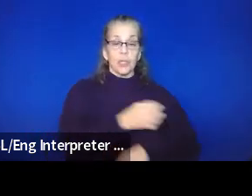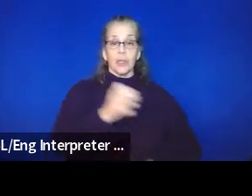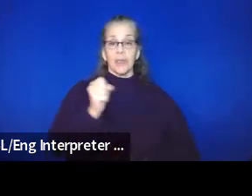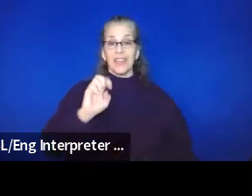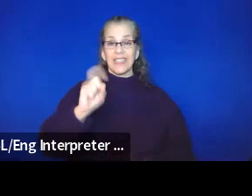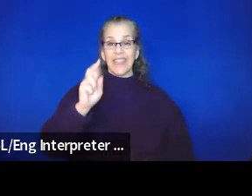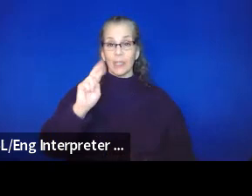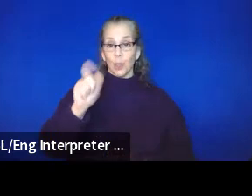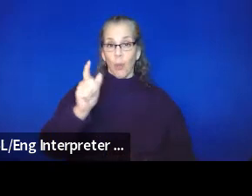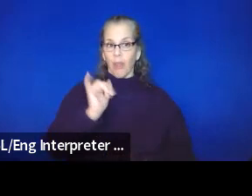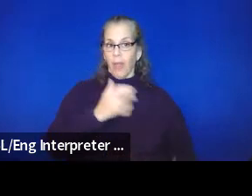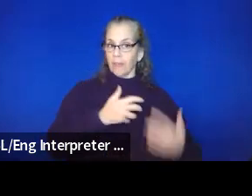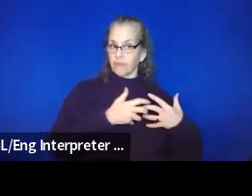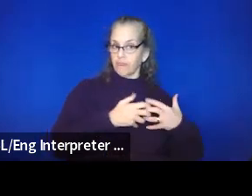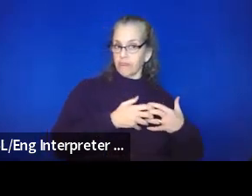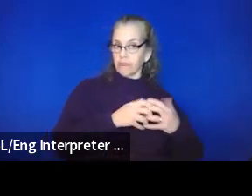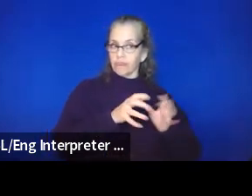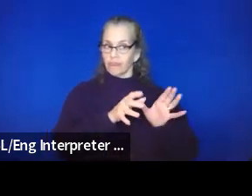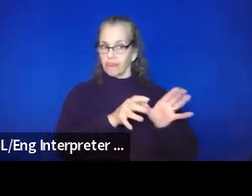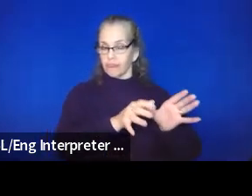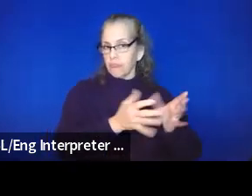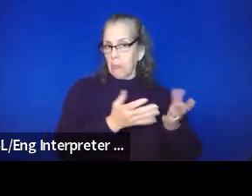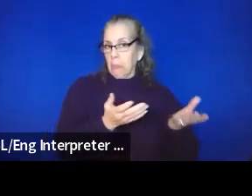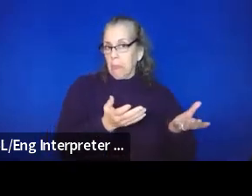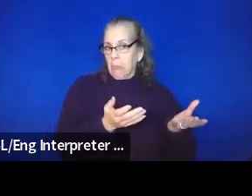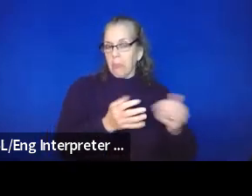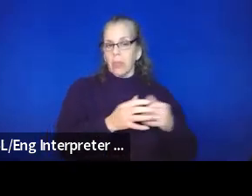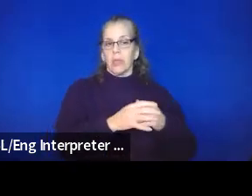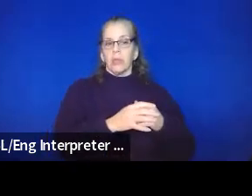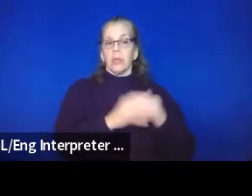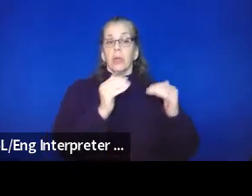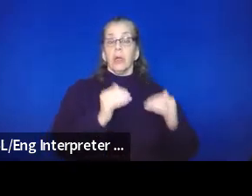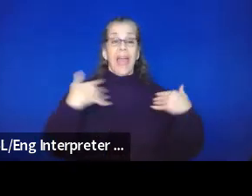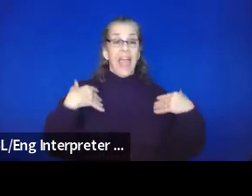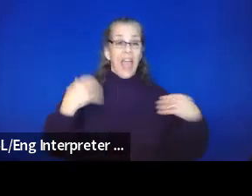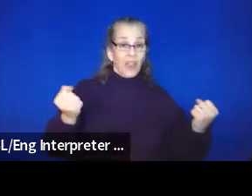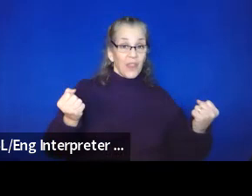interested in you, how interested are they? If someone is healthy or if they're fit, people